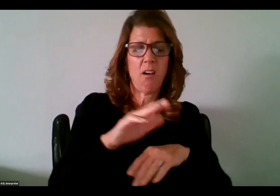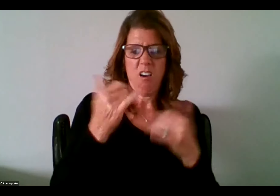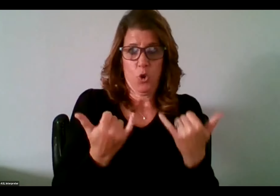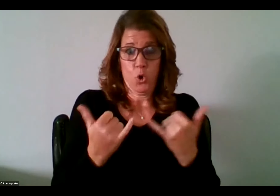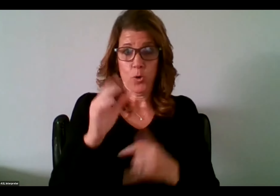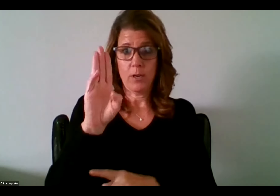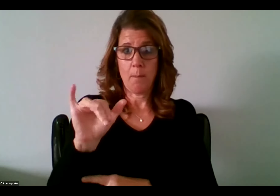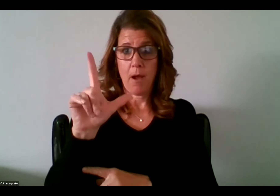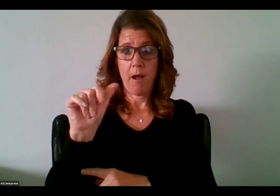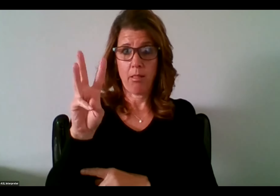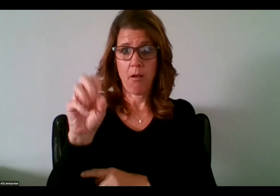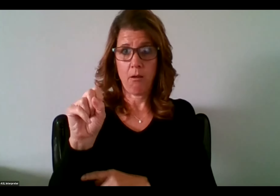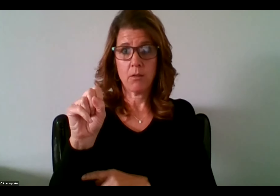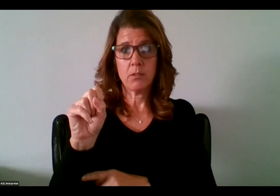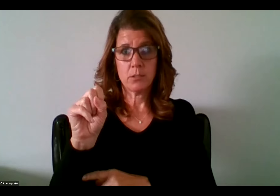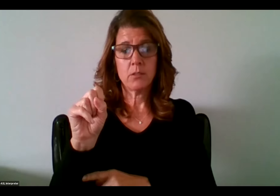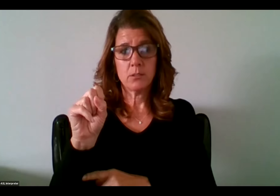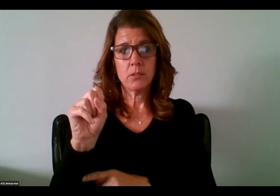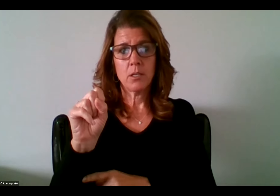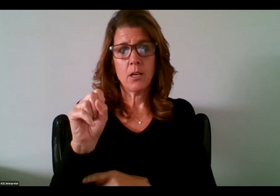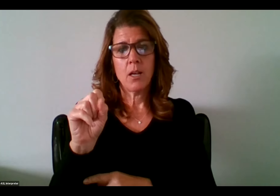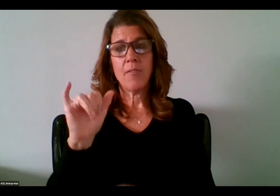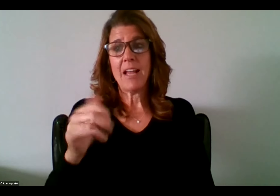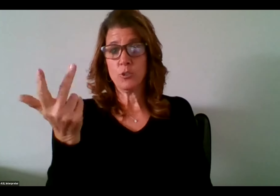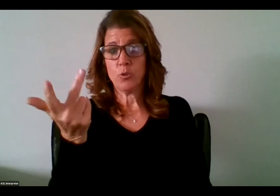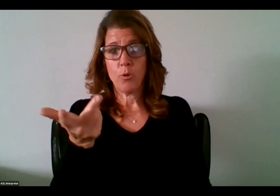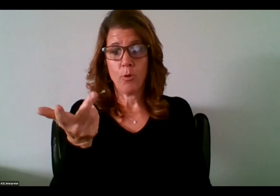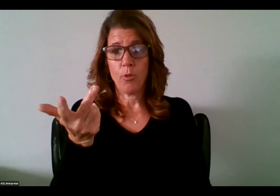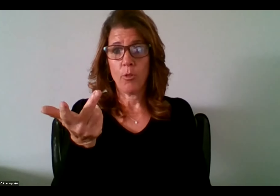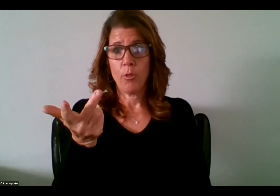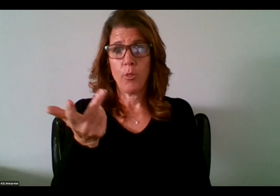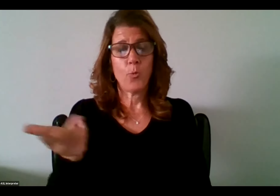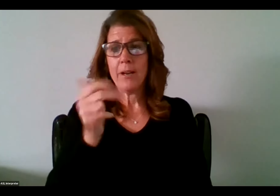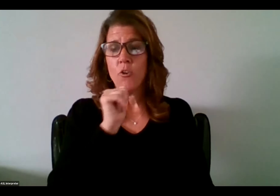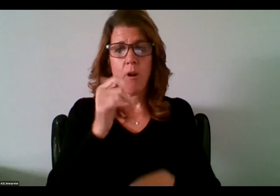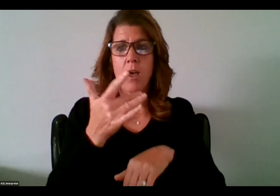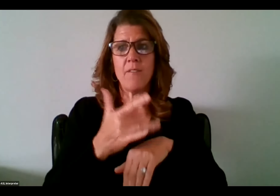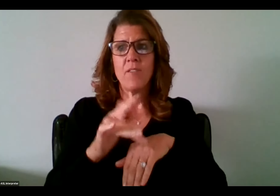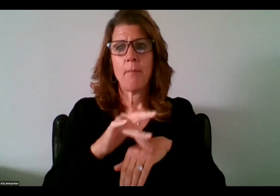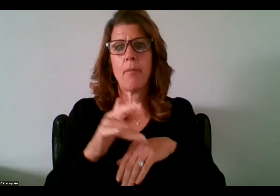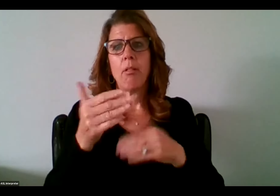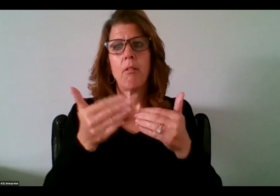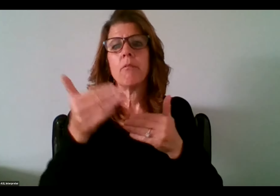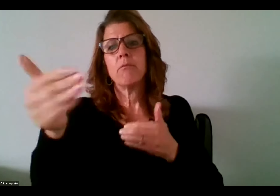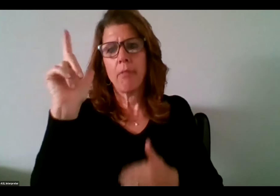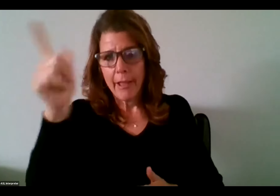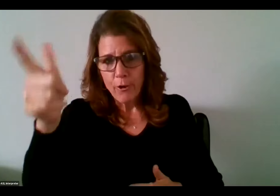outlined. That's three individuals that will not be available sometime down the road unless